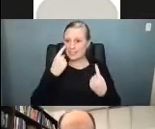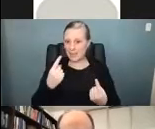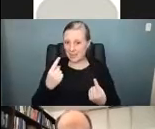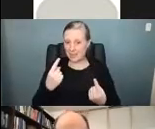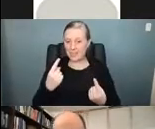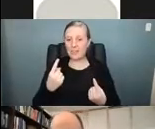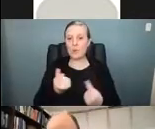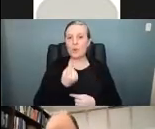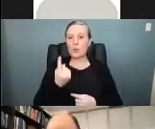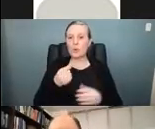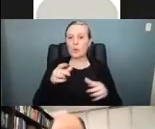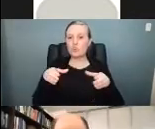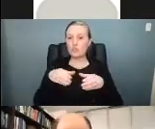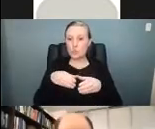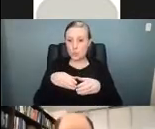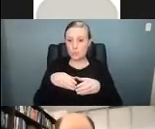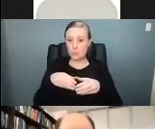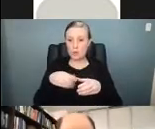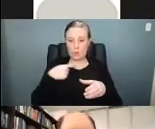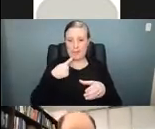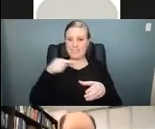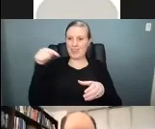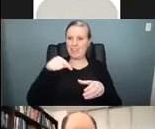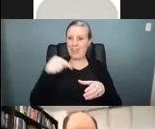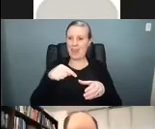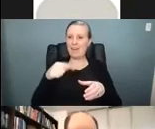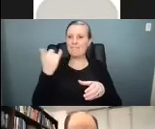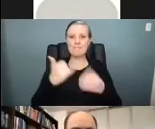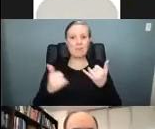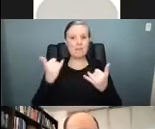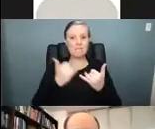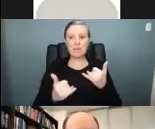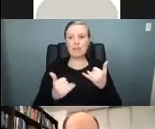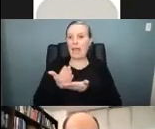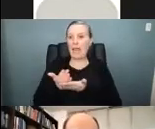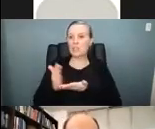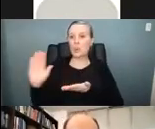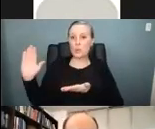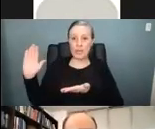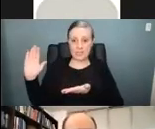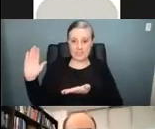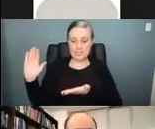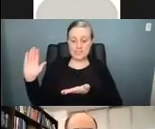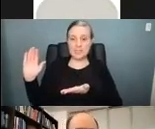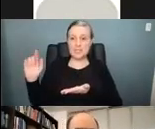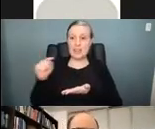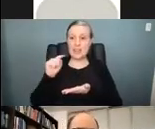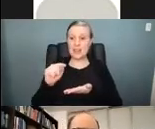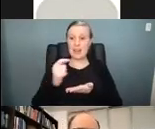which we've defined as highly excluded, a substantially smaller group of them reported